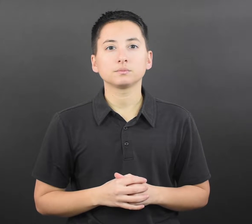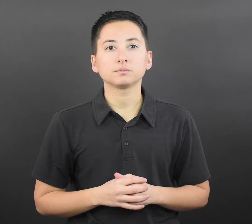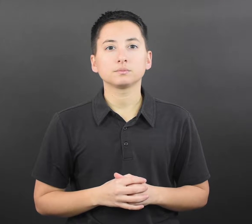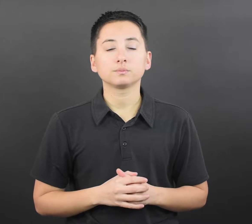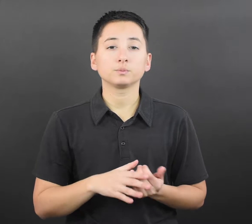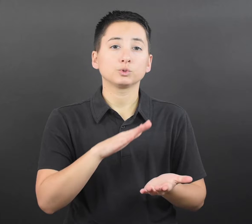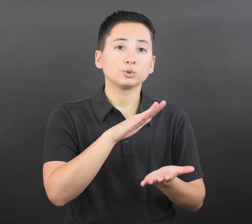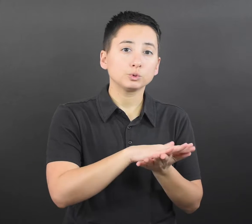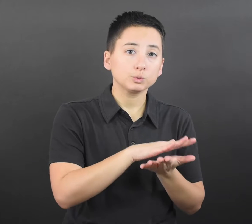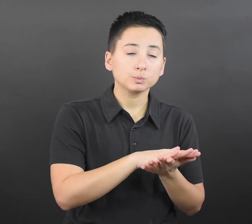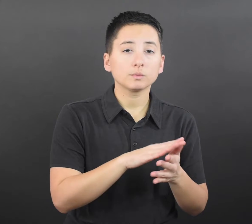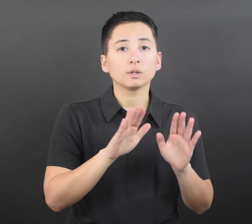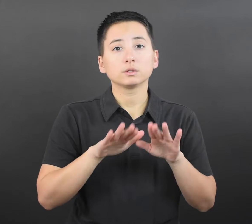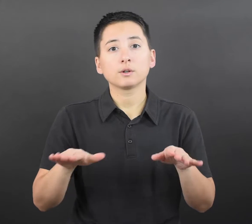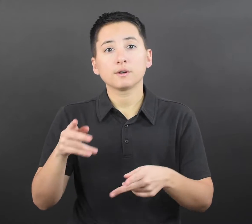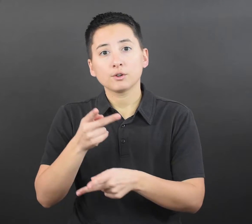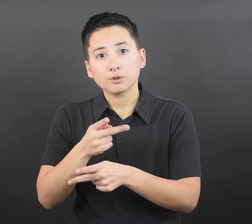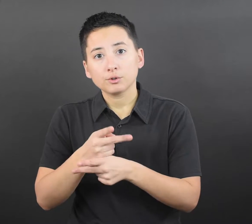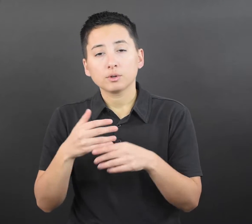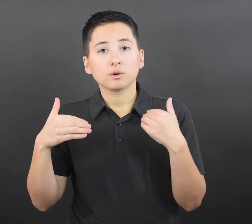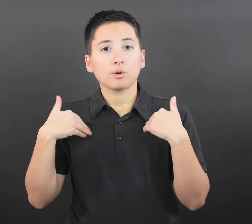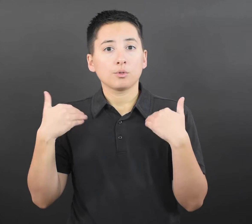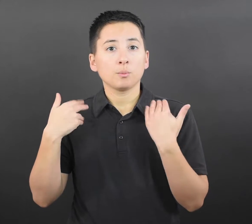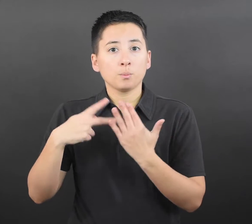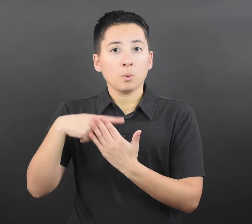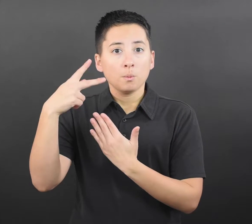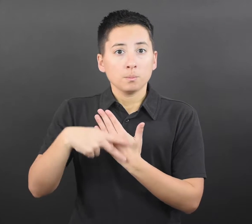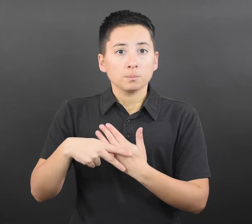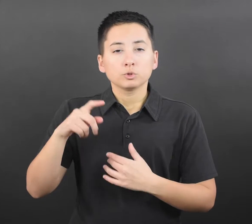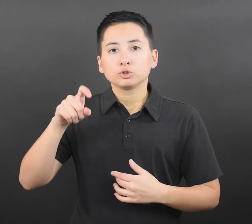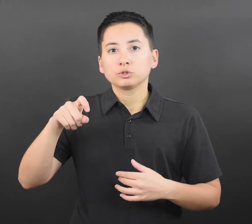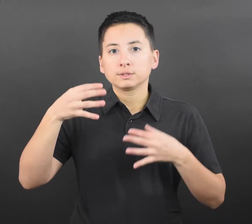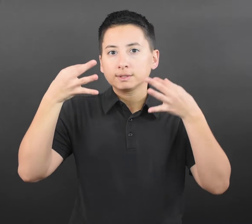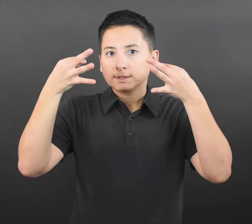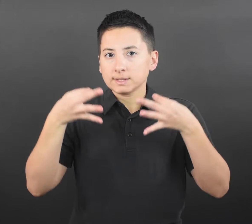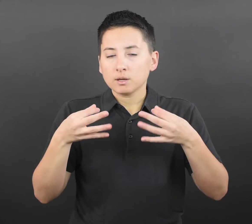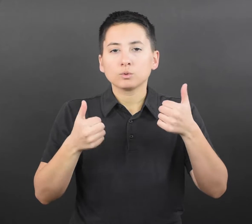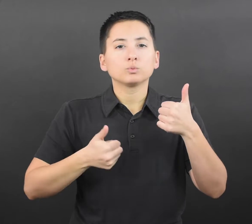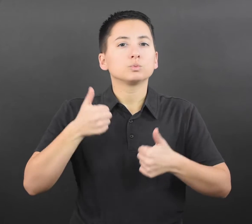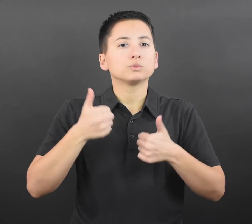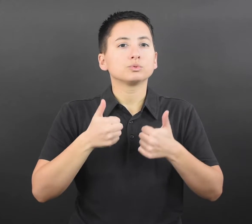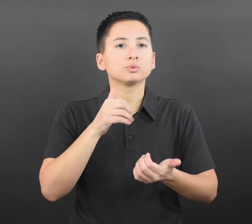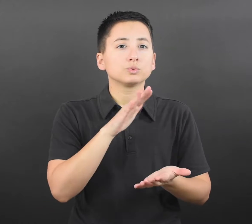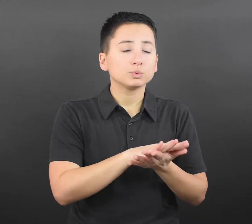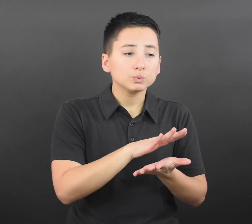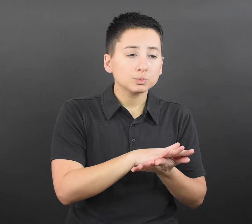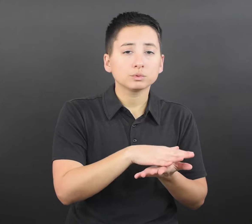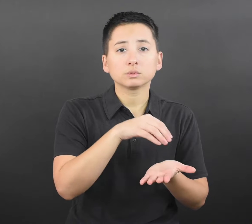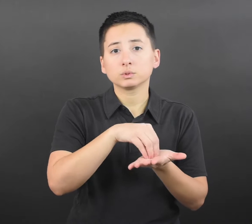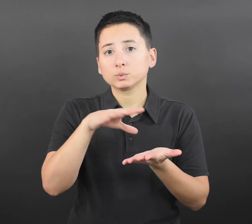Schools, child care, and youth programs should determine which children, students,